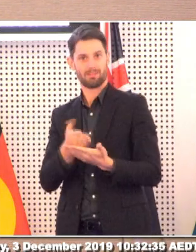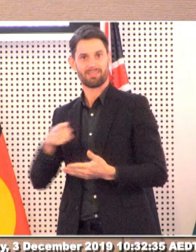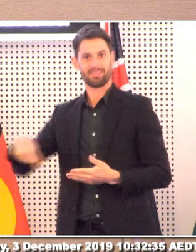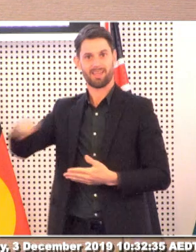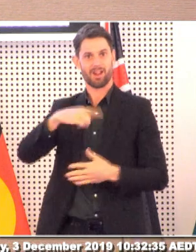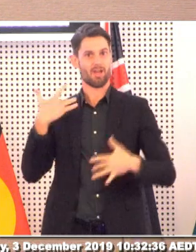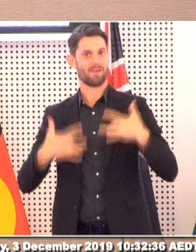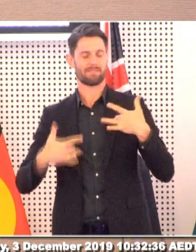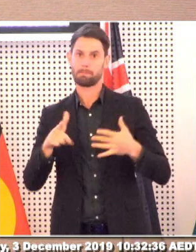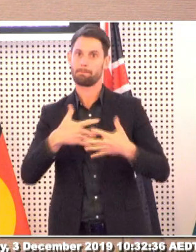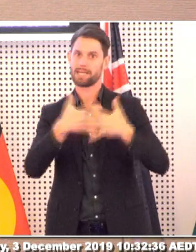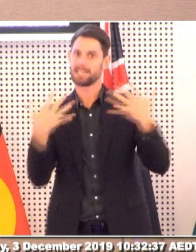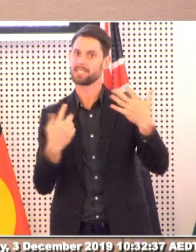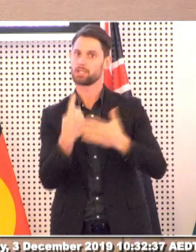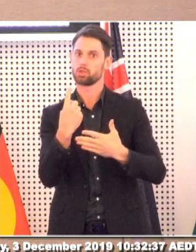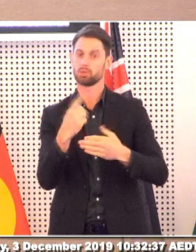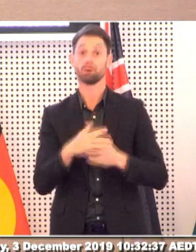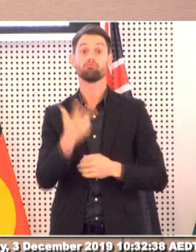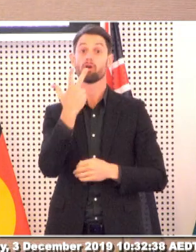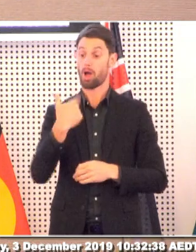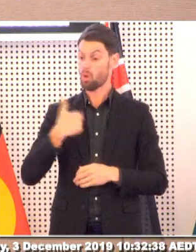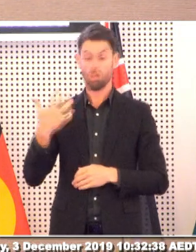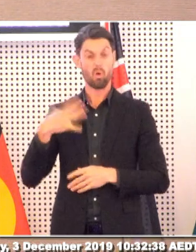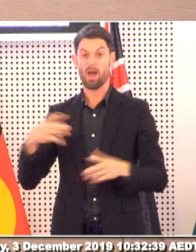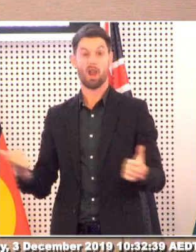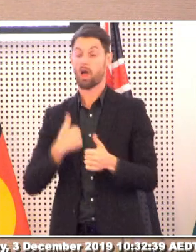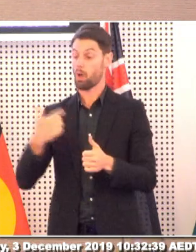If you wanted to leave, you lose both your home and your support.